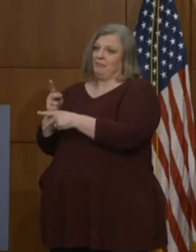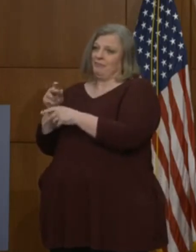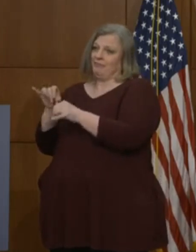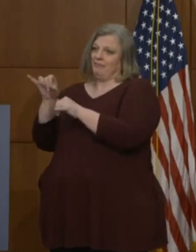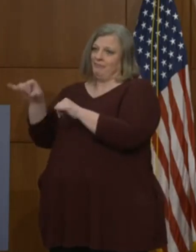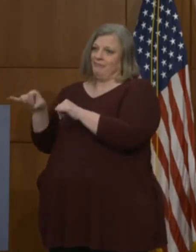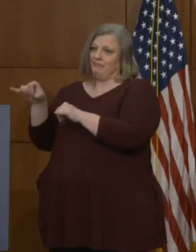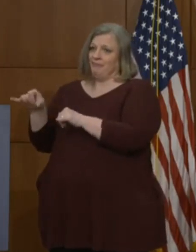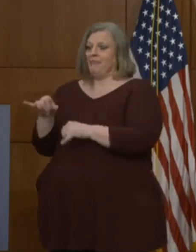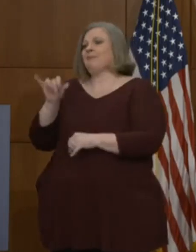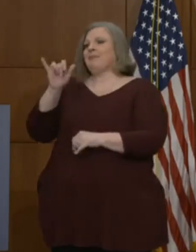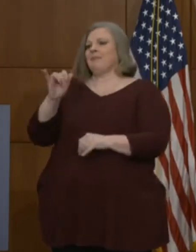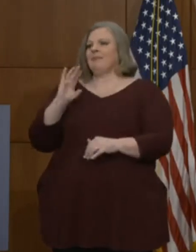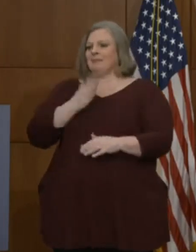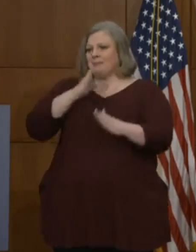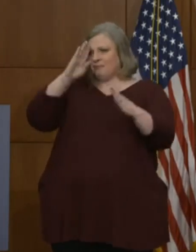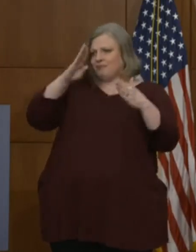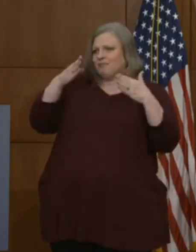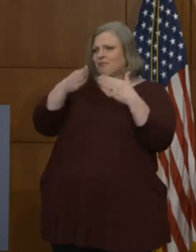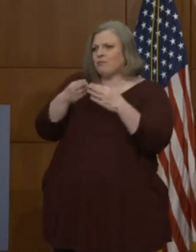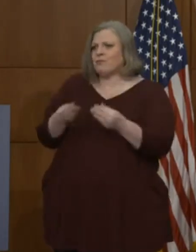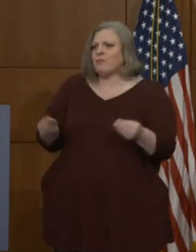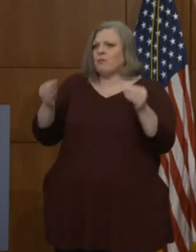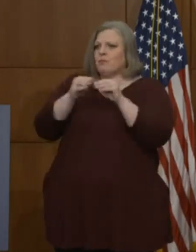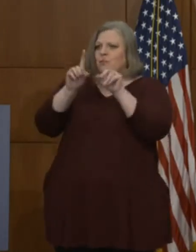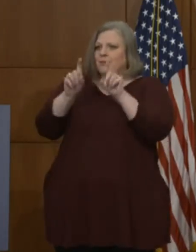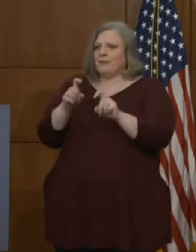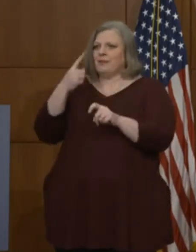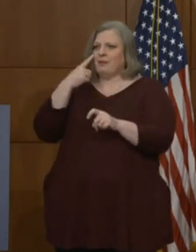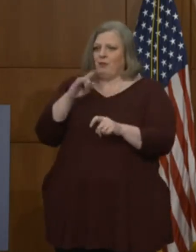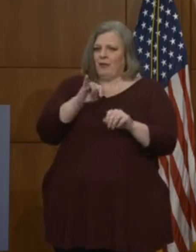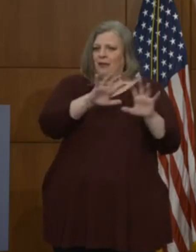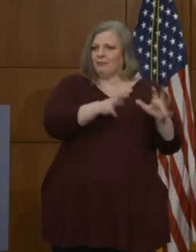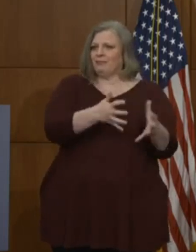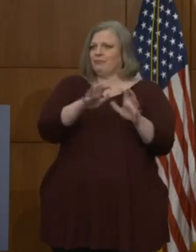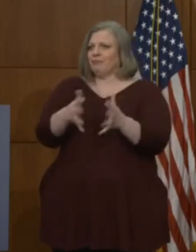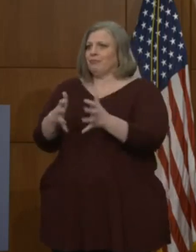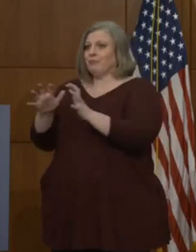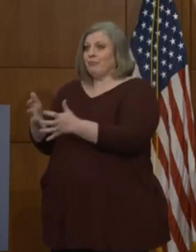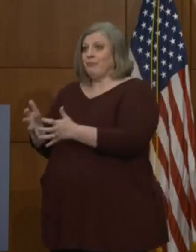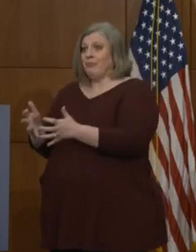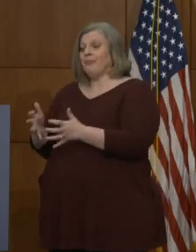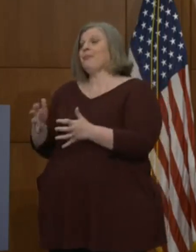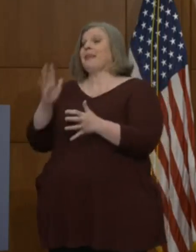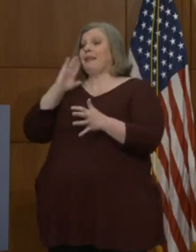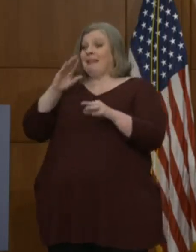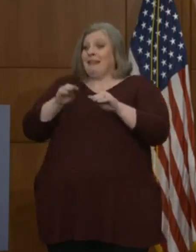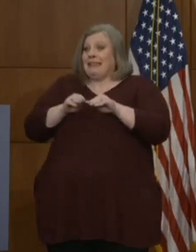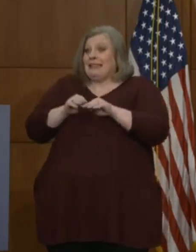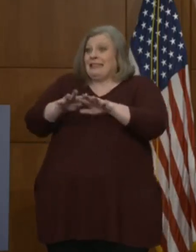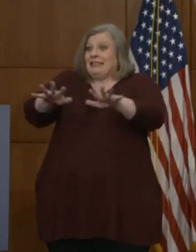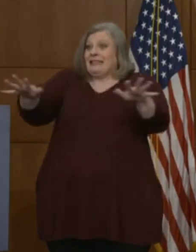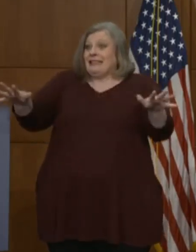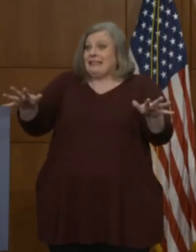THOSE. WITHIN THE- THE LONGTERM CARE FACILITIES THAT’S WHERE WE CARE FACILITIES THAT’S WHERE WE FOCUSED DIGITAL TESTING FOCUSED DIGITAL TESTING CAPACITY TO MAKE SURE THAT WHEN CAPACITY TO MAKE SURE THAT WHEN THERE WAS AN OUTBREAK BUT THAT